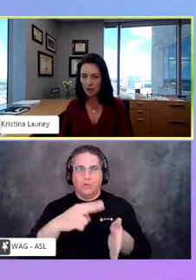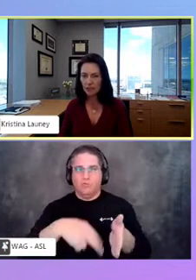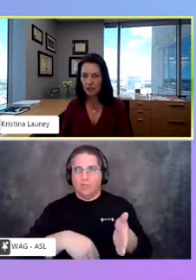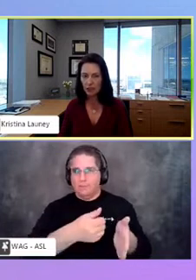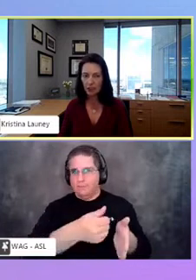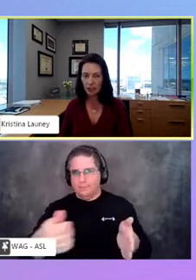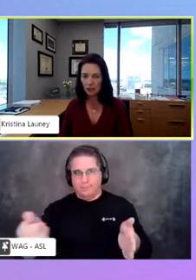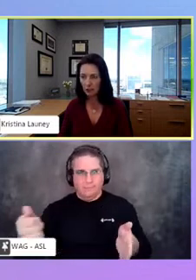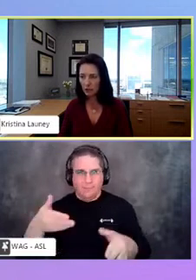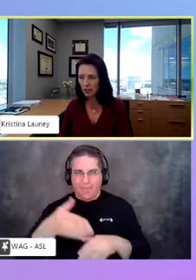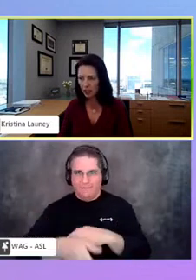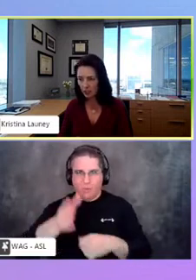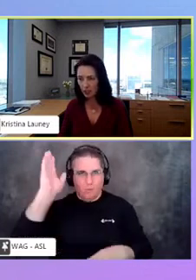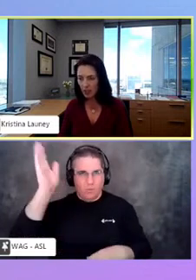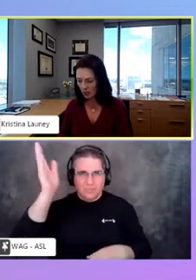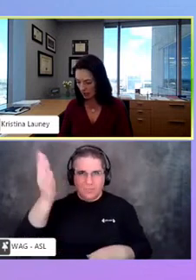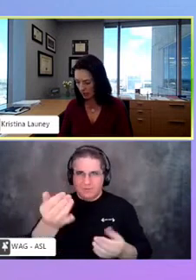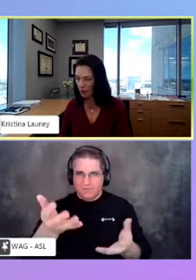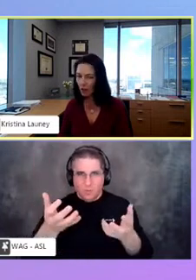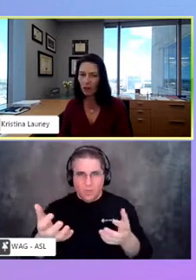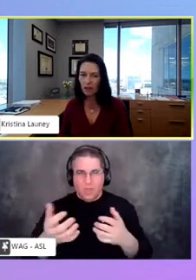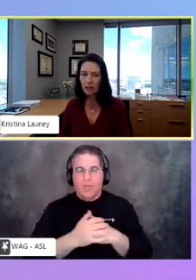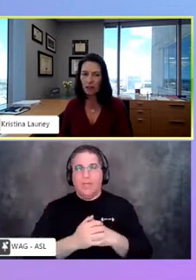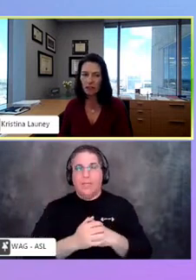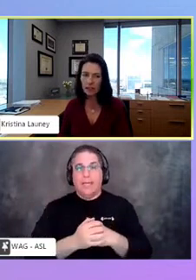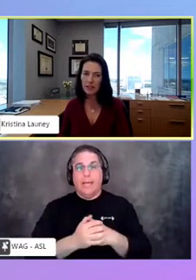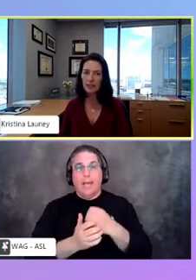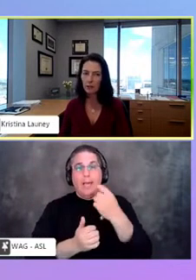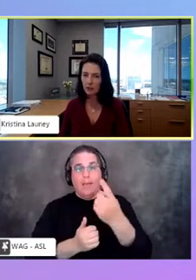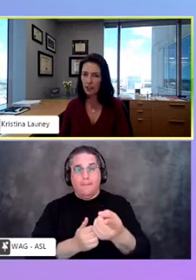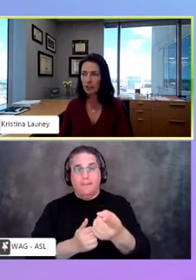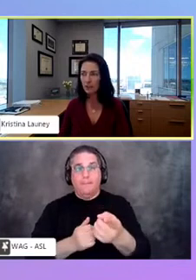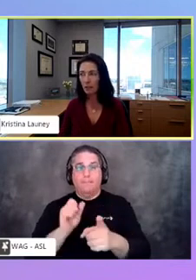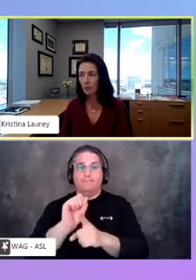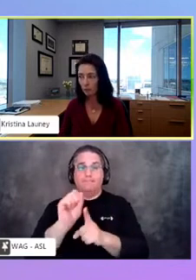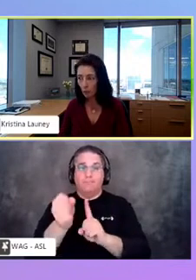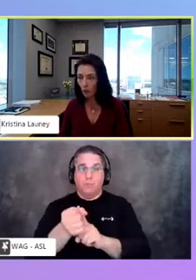hear a couple highlights from our cases. The next aside